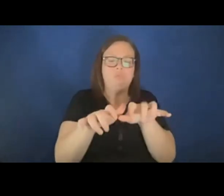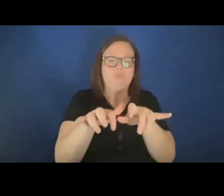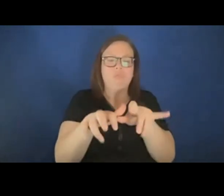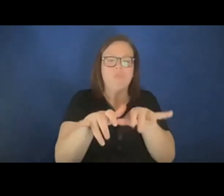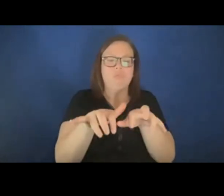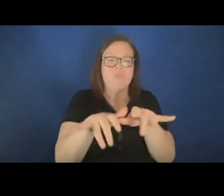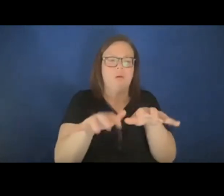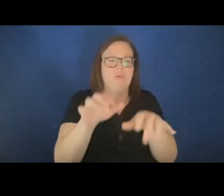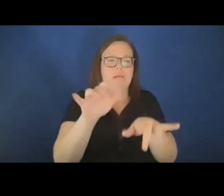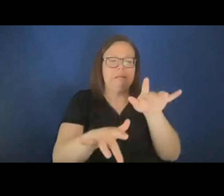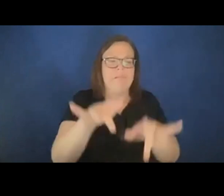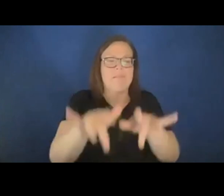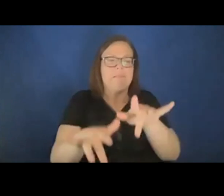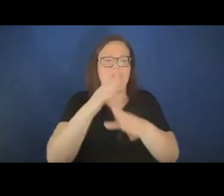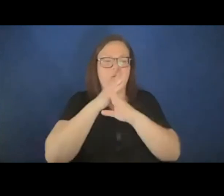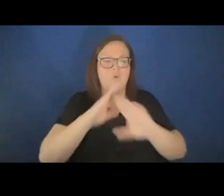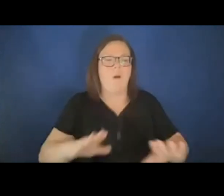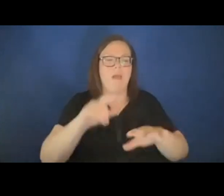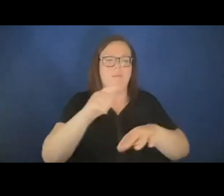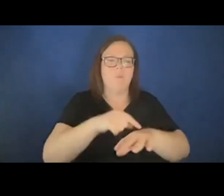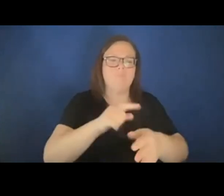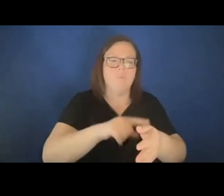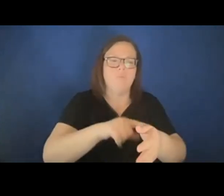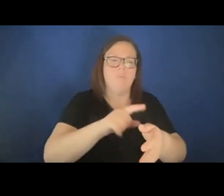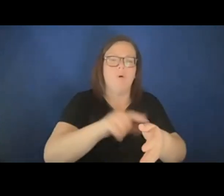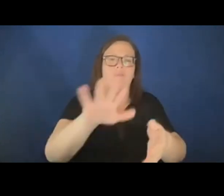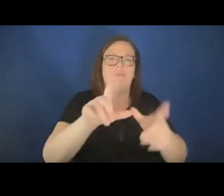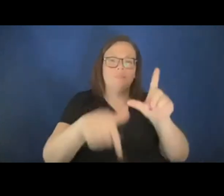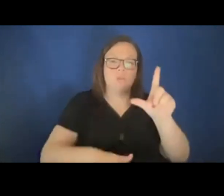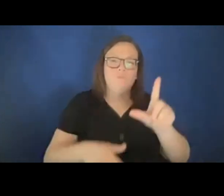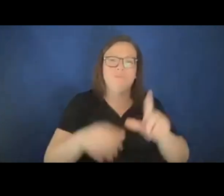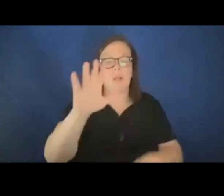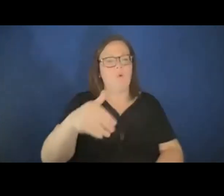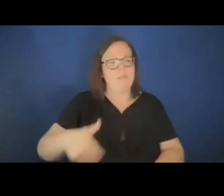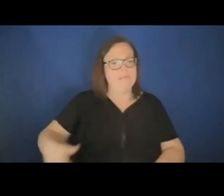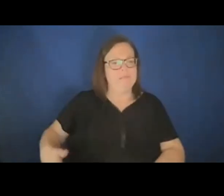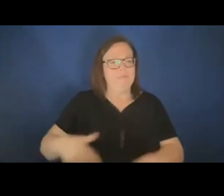clicking the quiet tempo of expiration your spleen in the shape of a gun